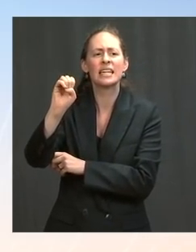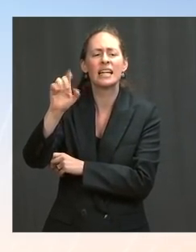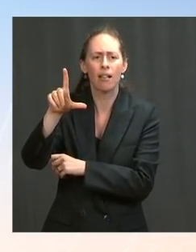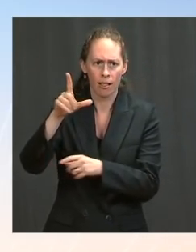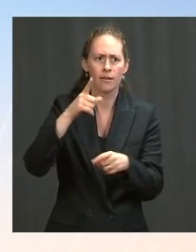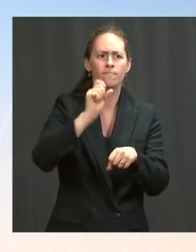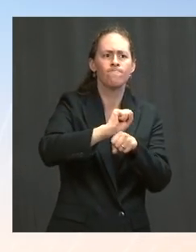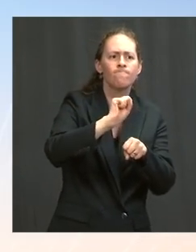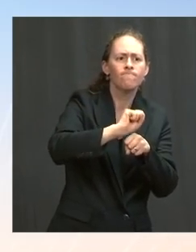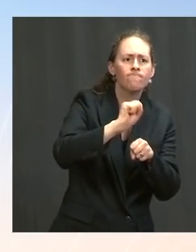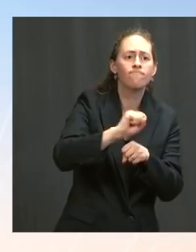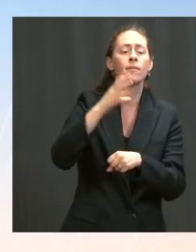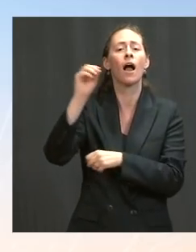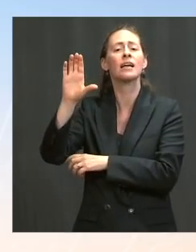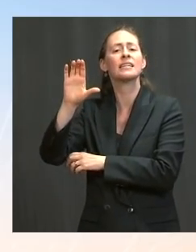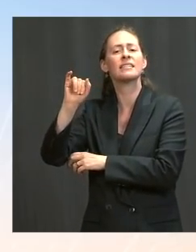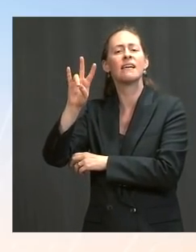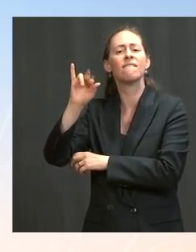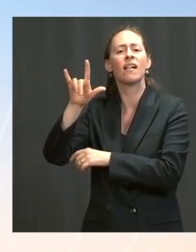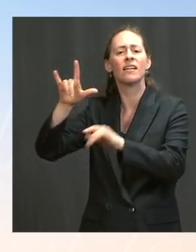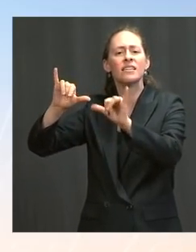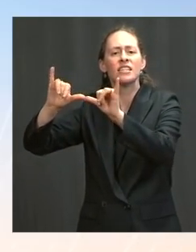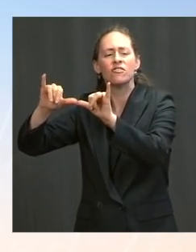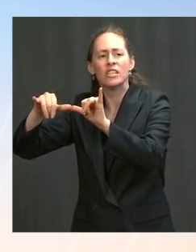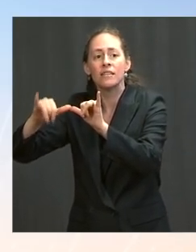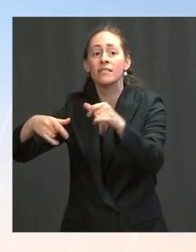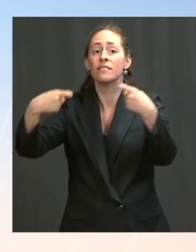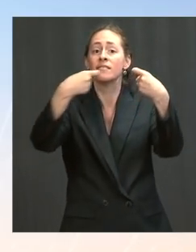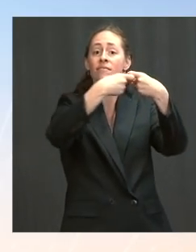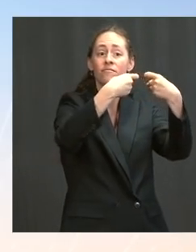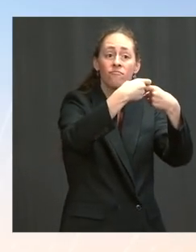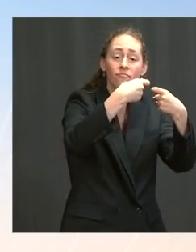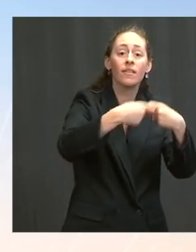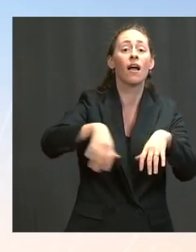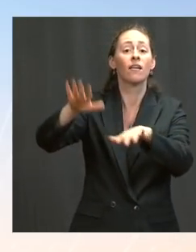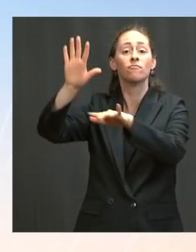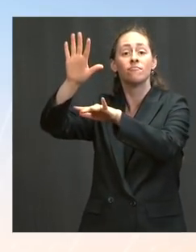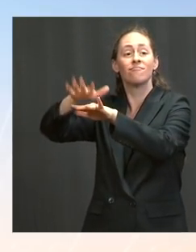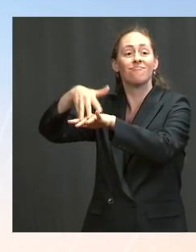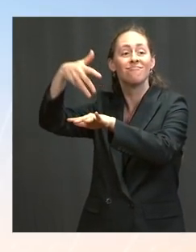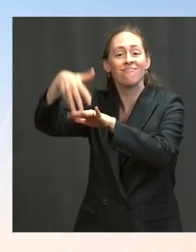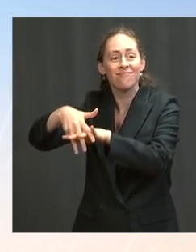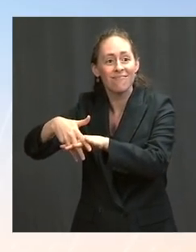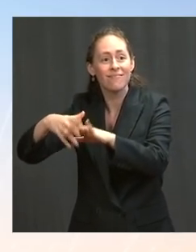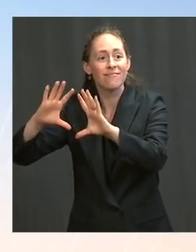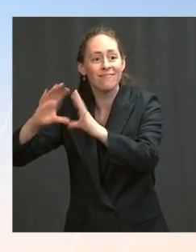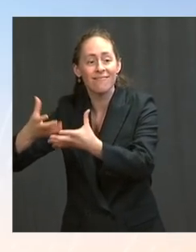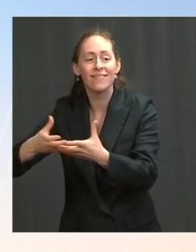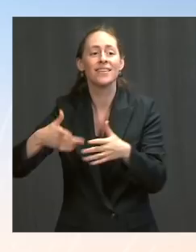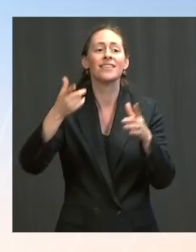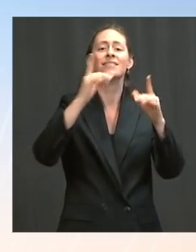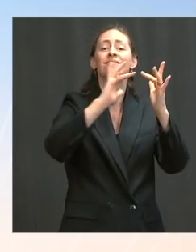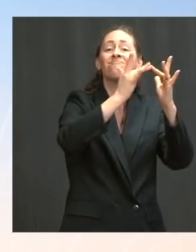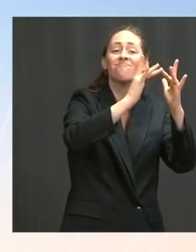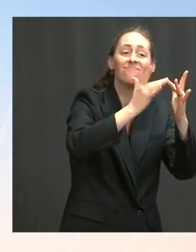numerous Tribal communities, the Business Roundtable, the Rural Broadband Association, the National Association of Counties, and many others.